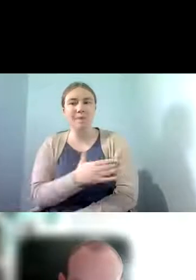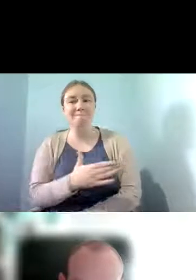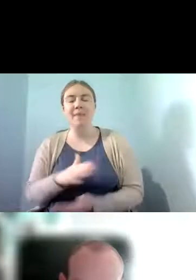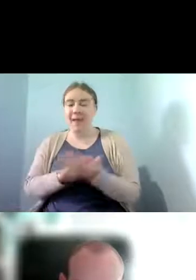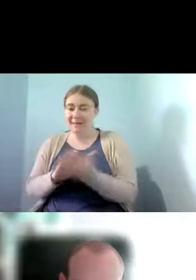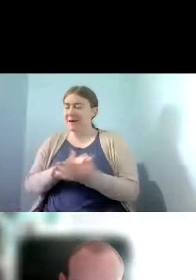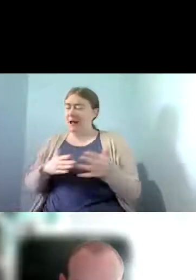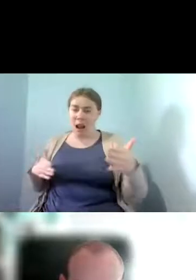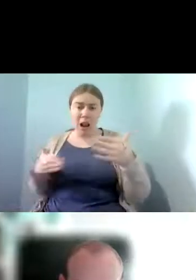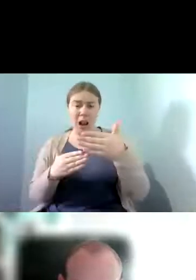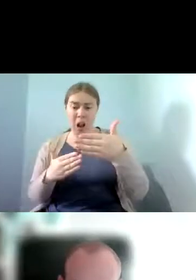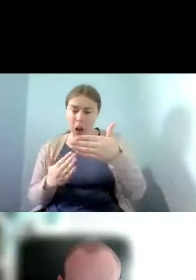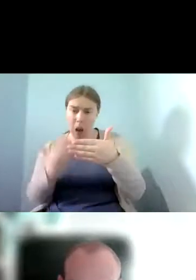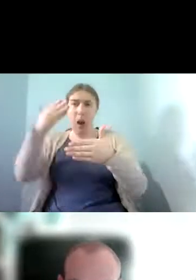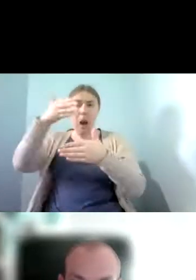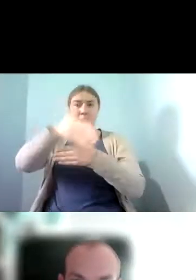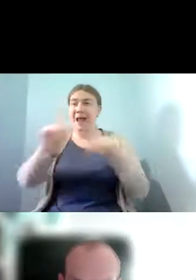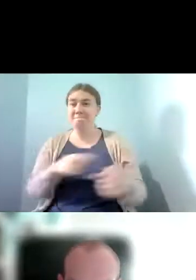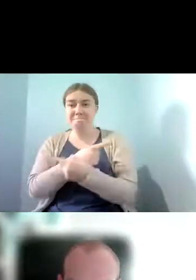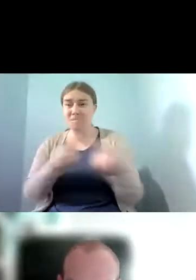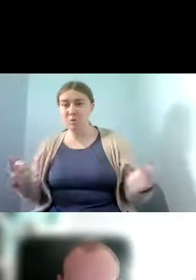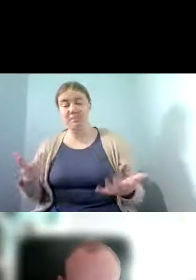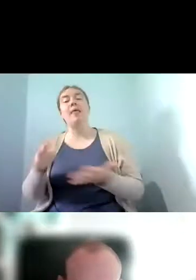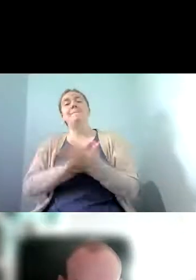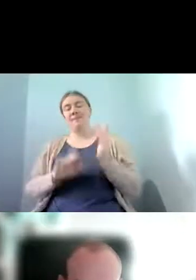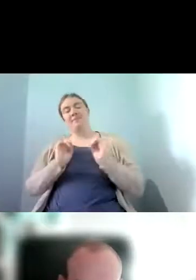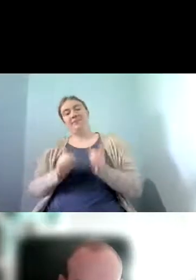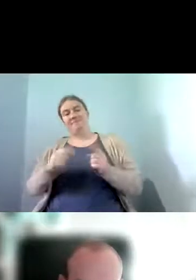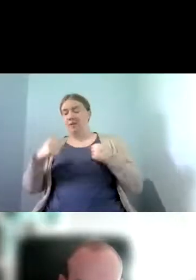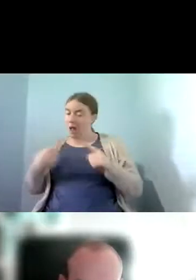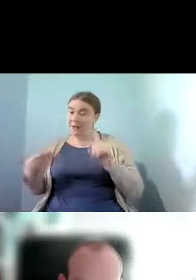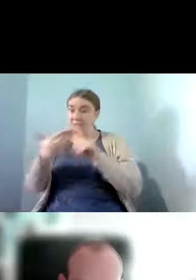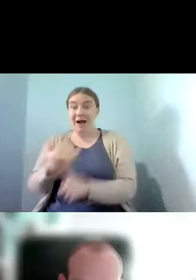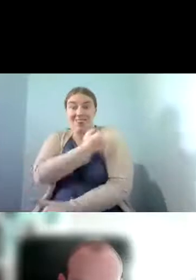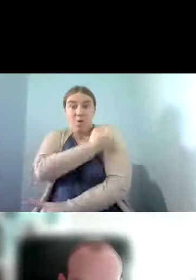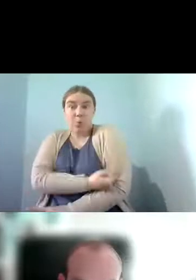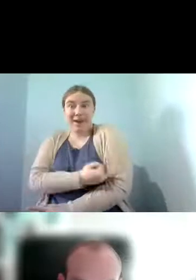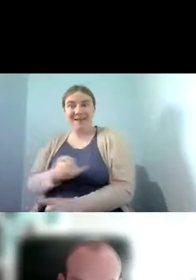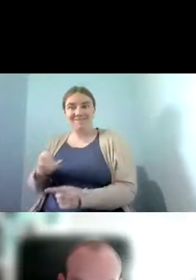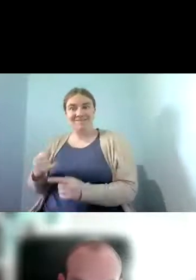at diglis from a design perspective by targeting the weakest swimming fish on the river severn